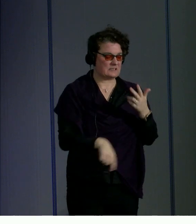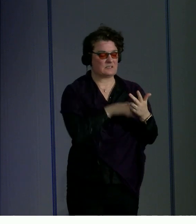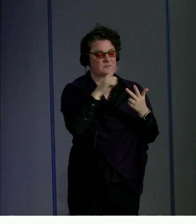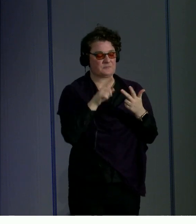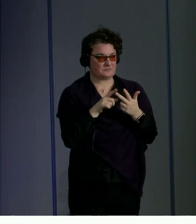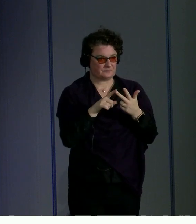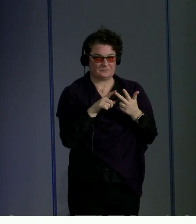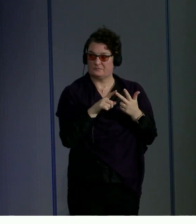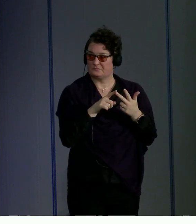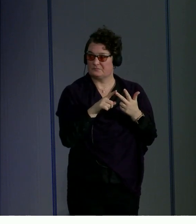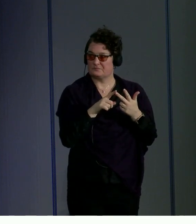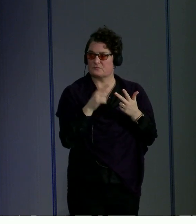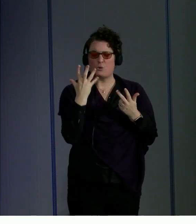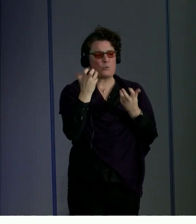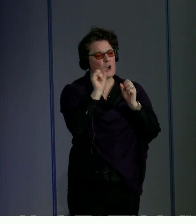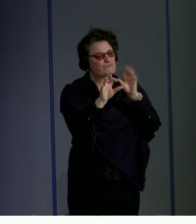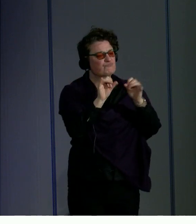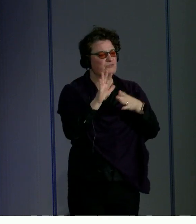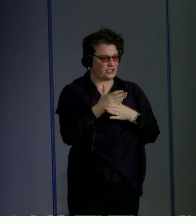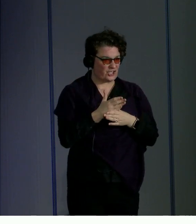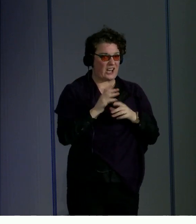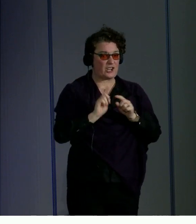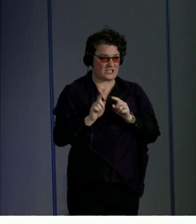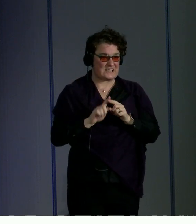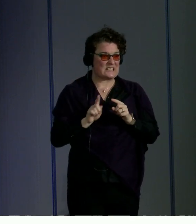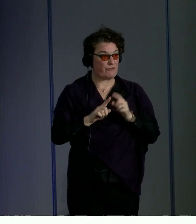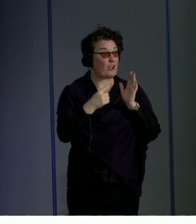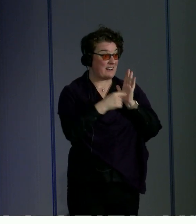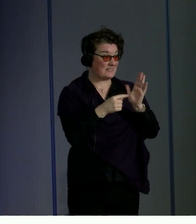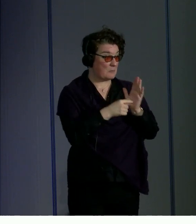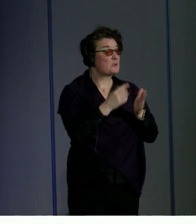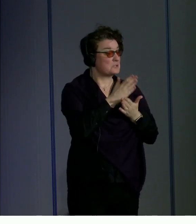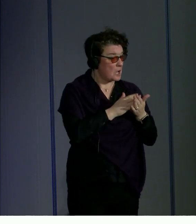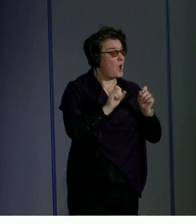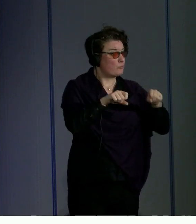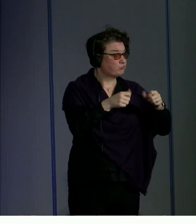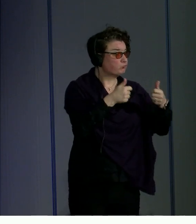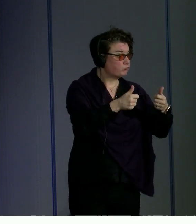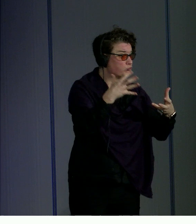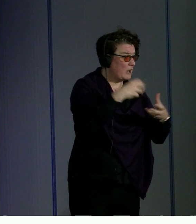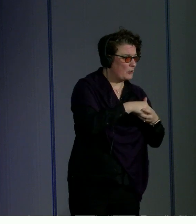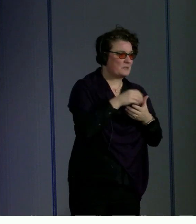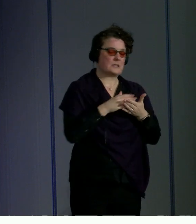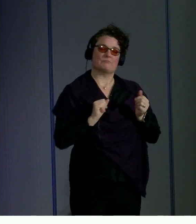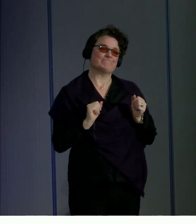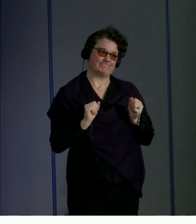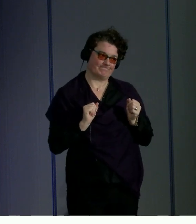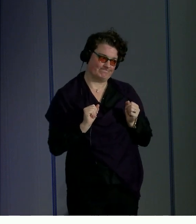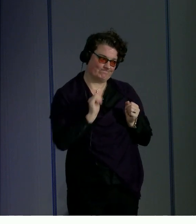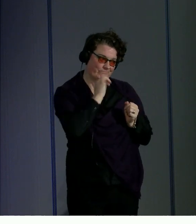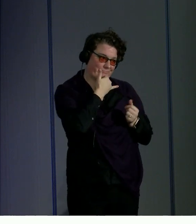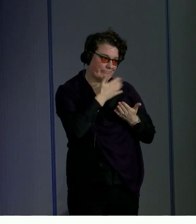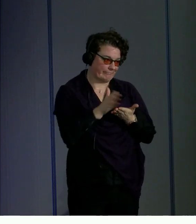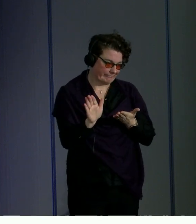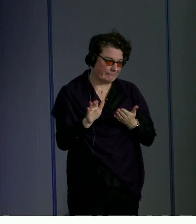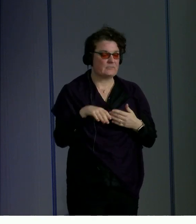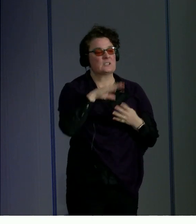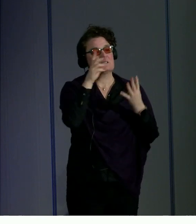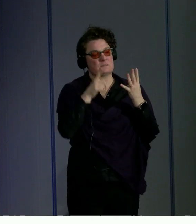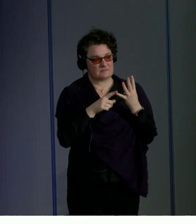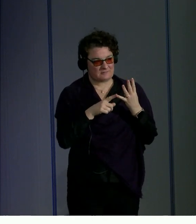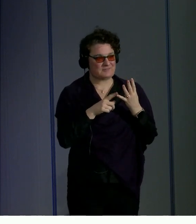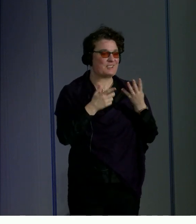Share non-inclusive and inclusive examples. And provide questions and responses as time permits.